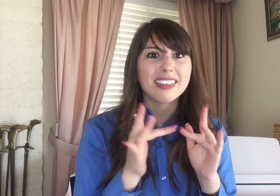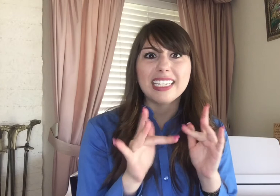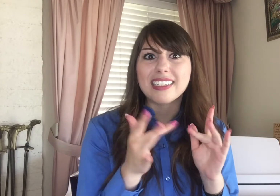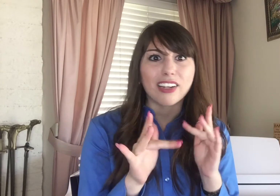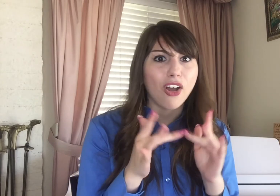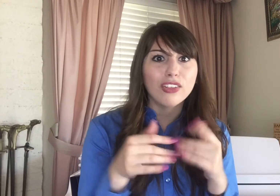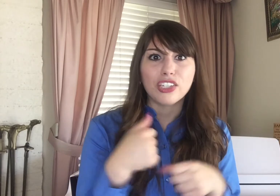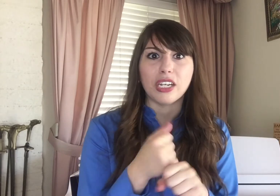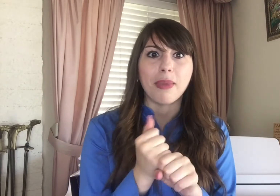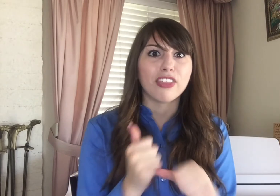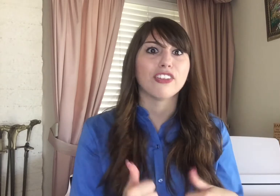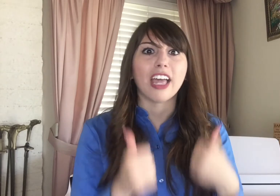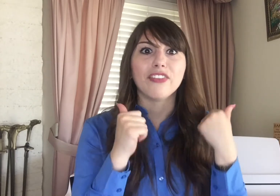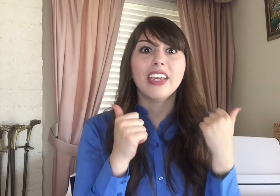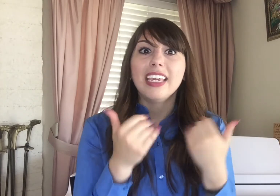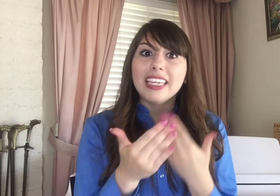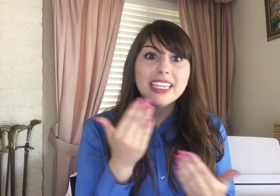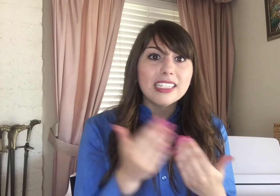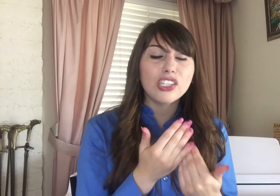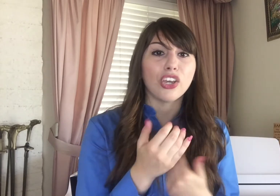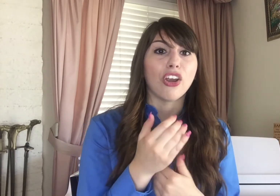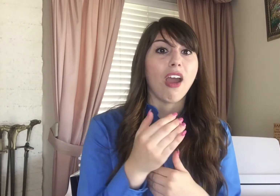latest technology to make their life easier,